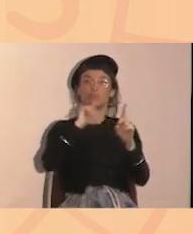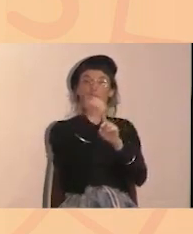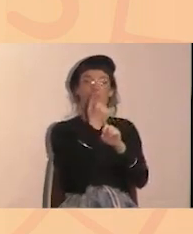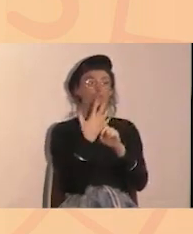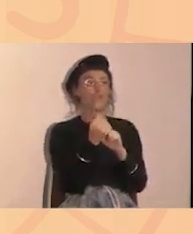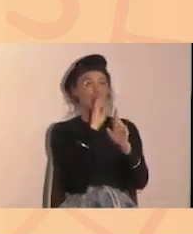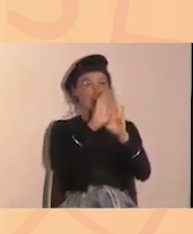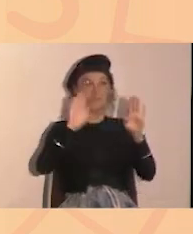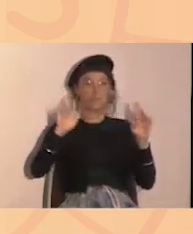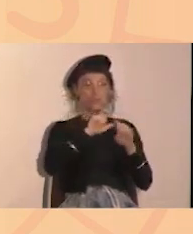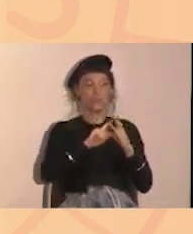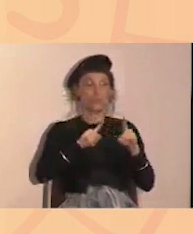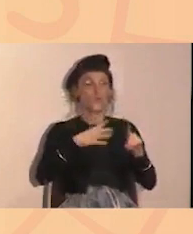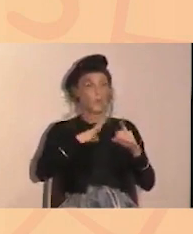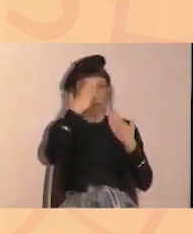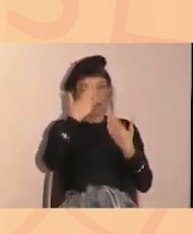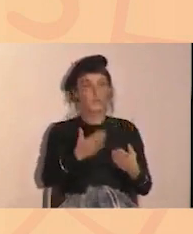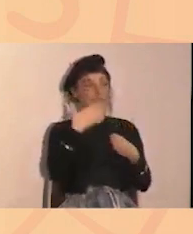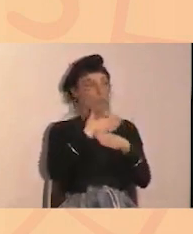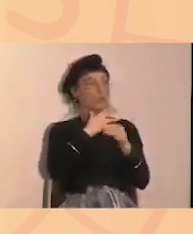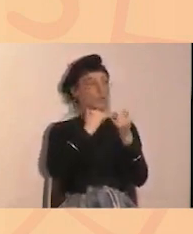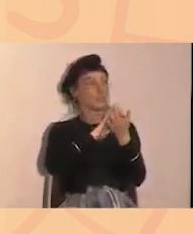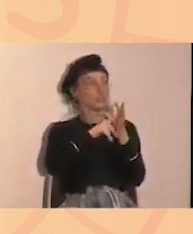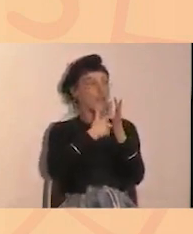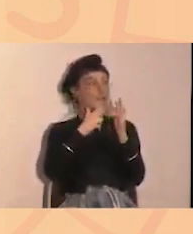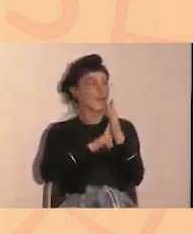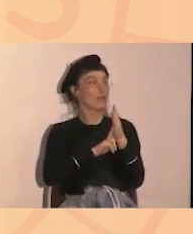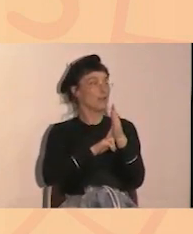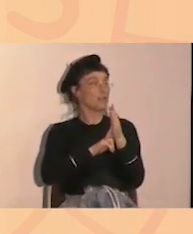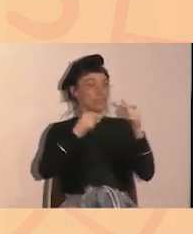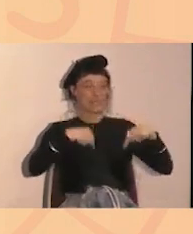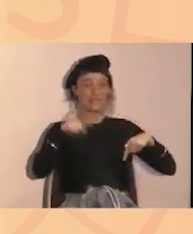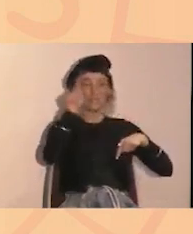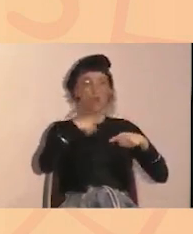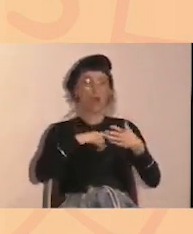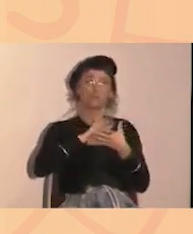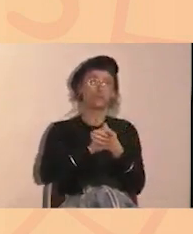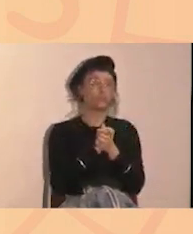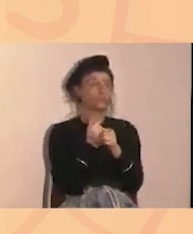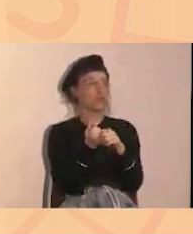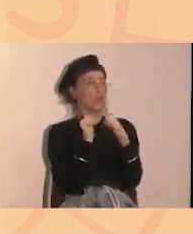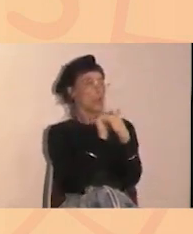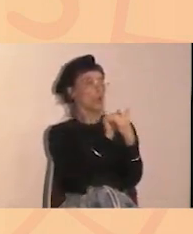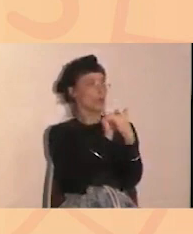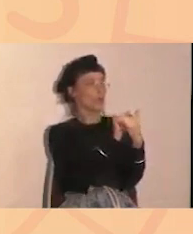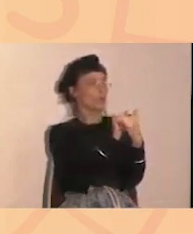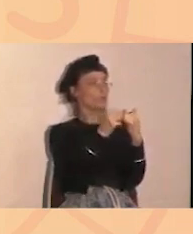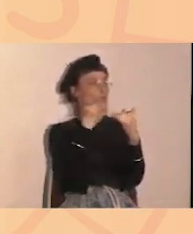And I just wanna acknowledge the work of Sharyn Egan in the room here today, who I've had the great pleasure of working with Sharyn's works,